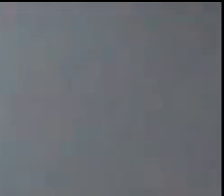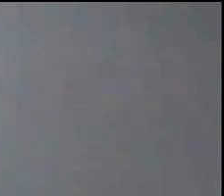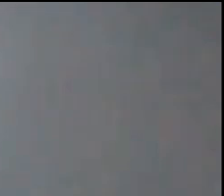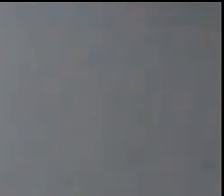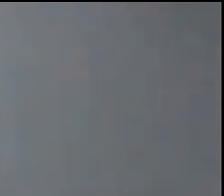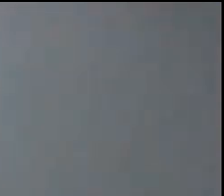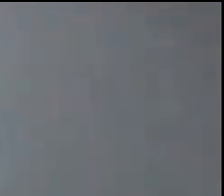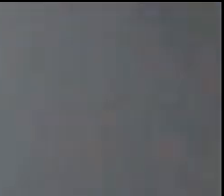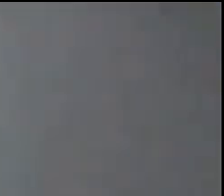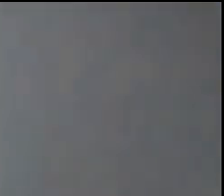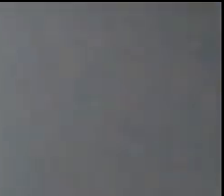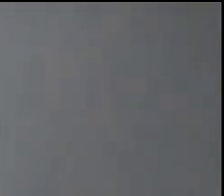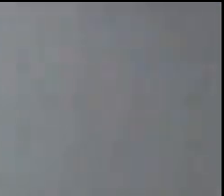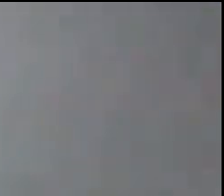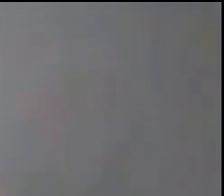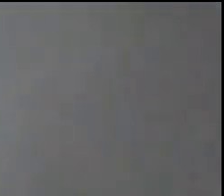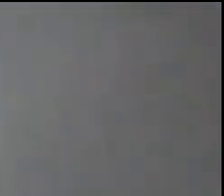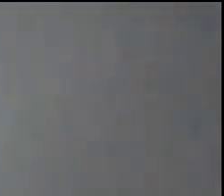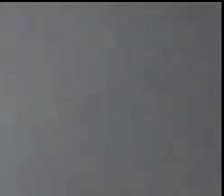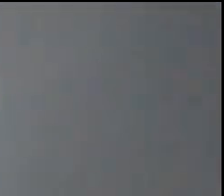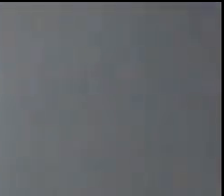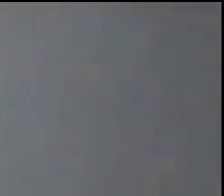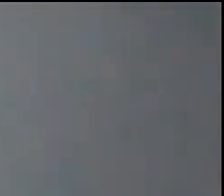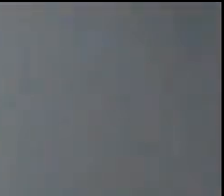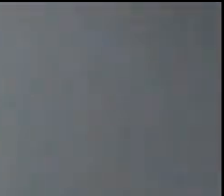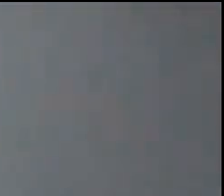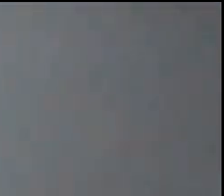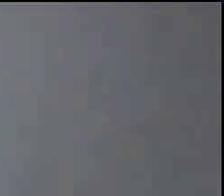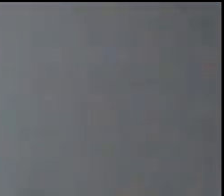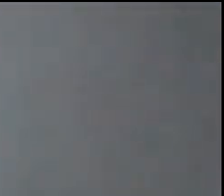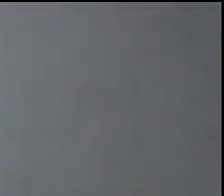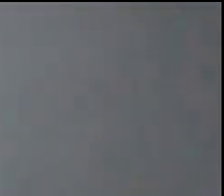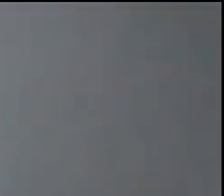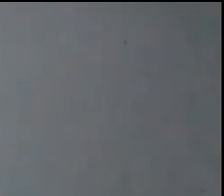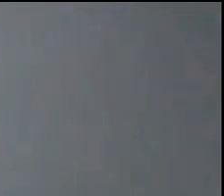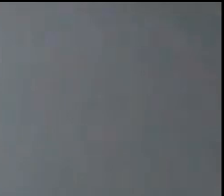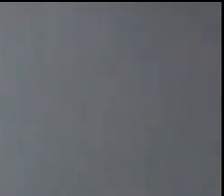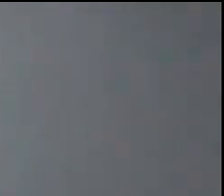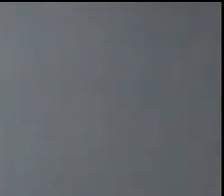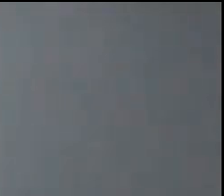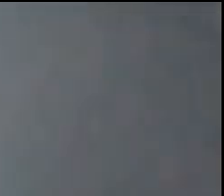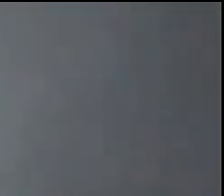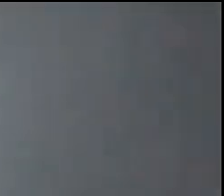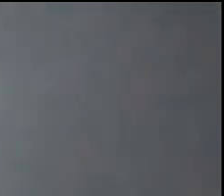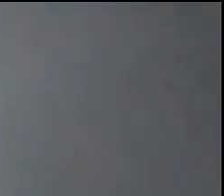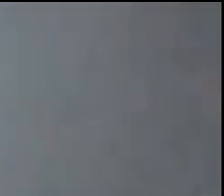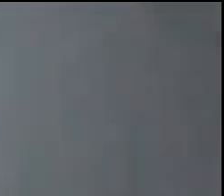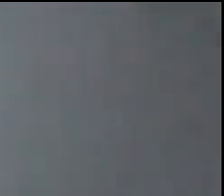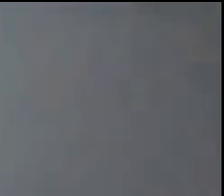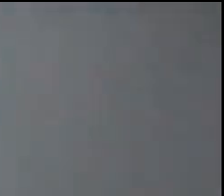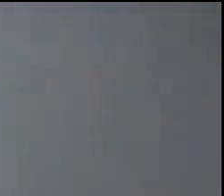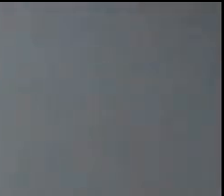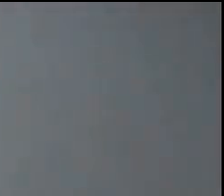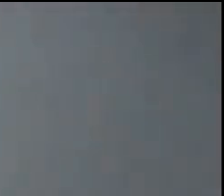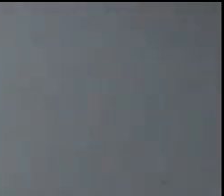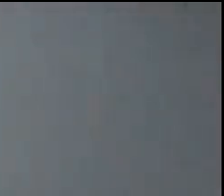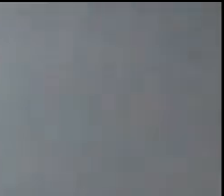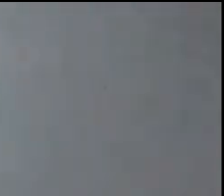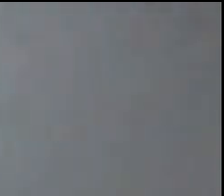or legal capacity, and social protection and Article 28 tends not to be a priority